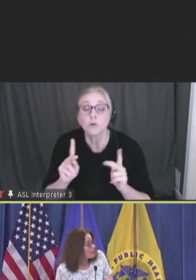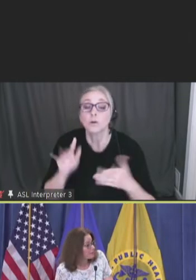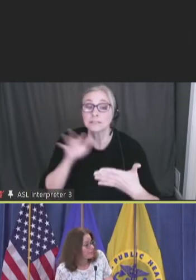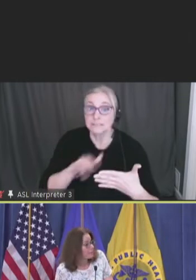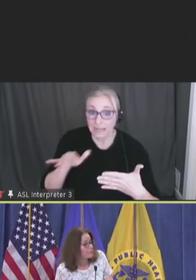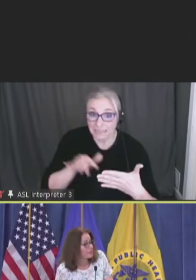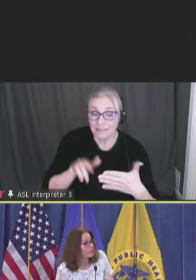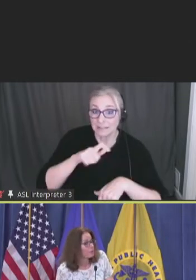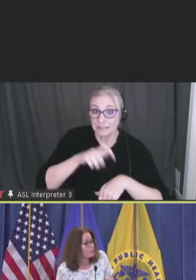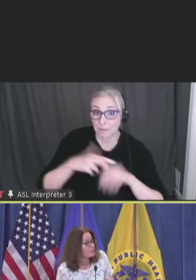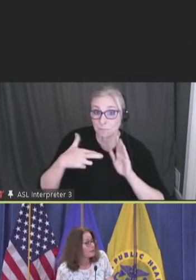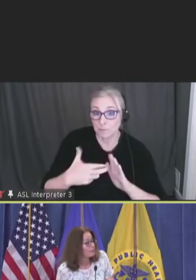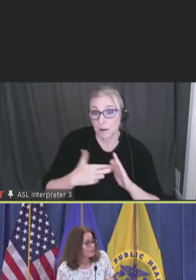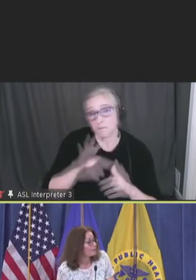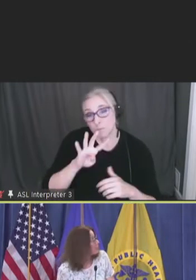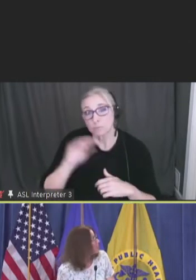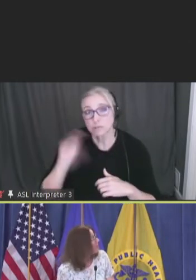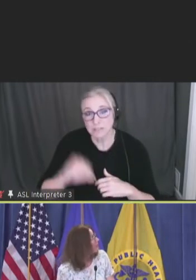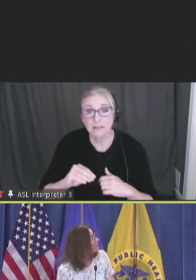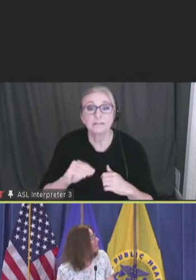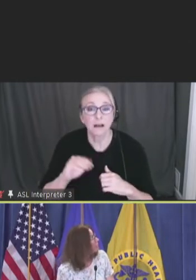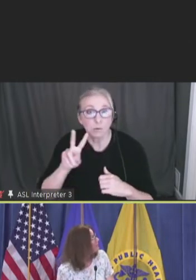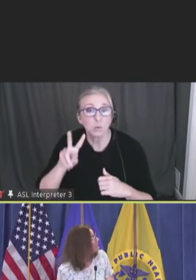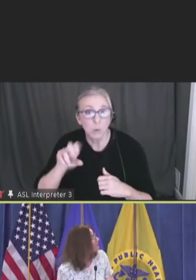Which at the time, represented about 4 percent of the U.S. population.